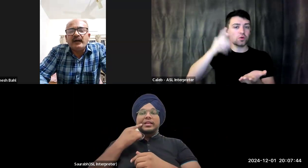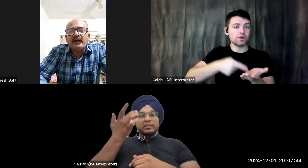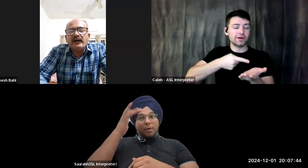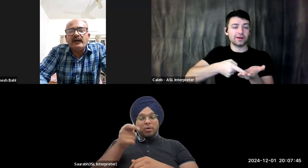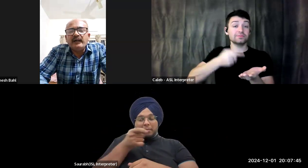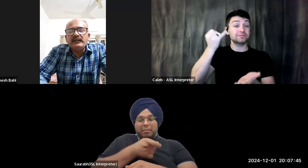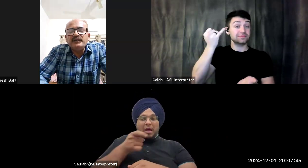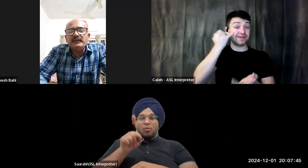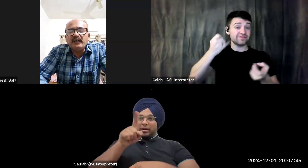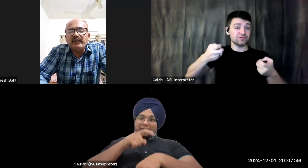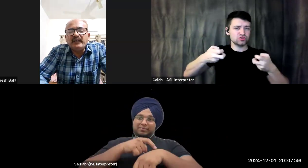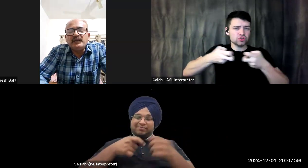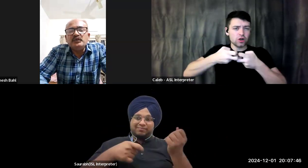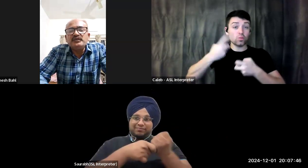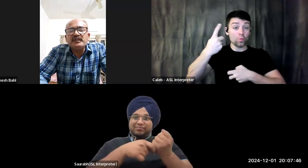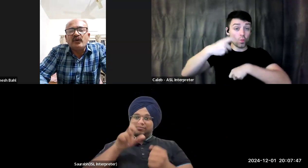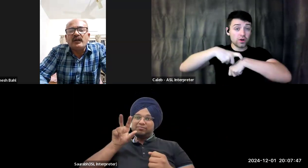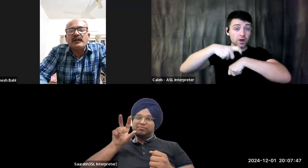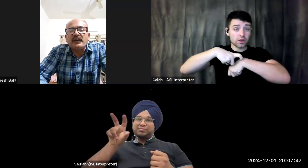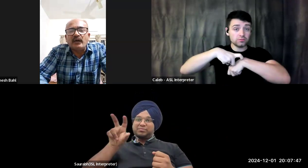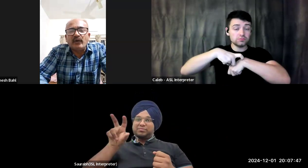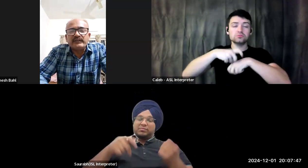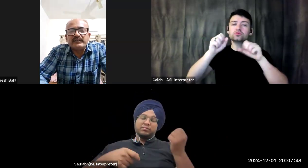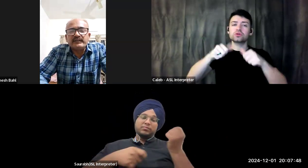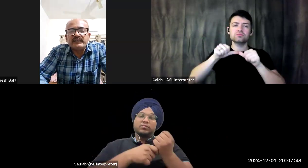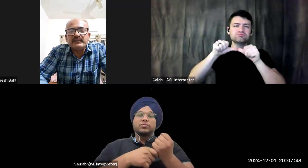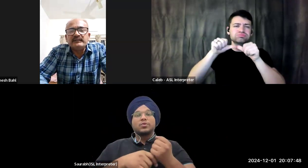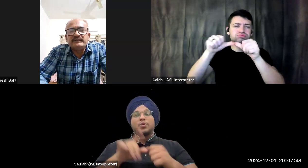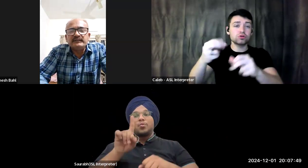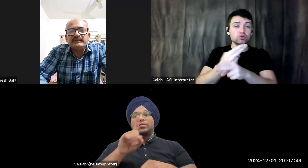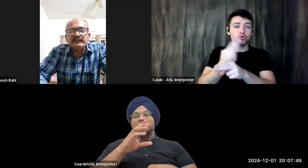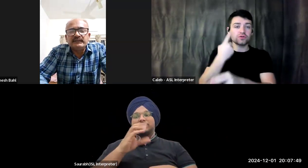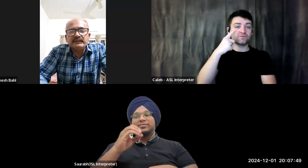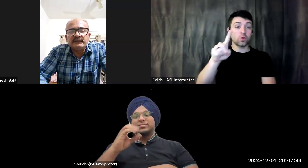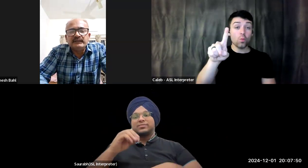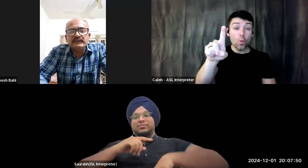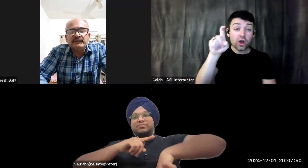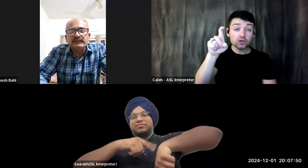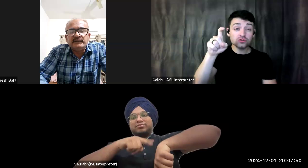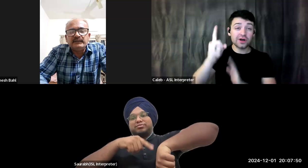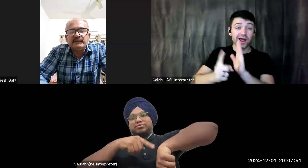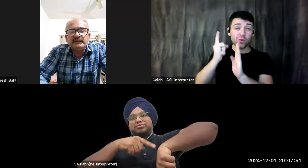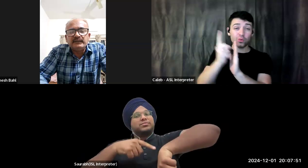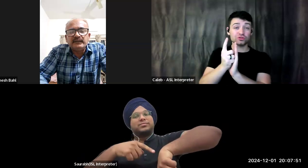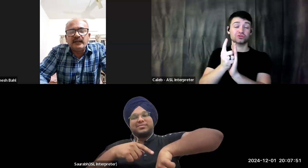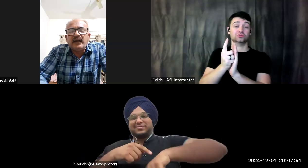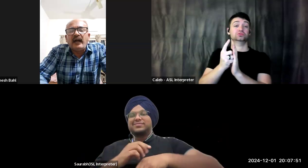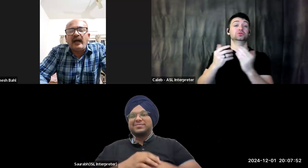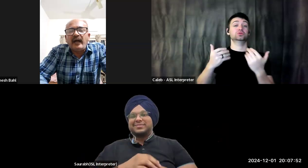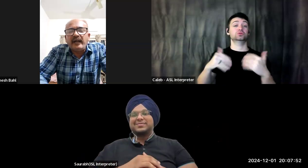one can use it for 100 hours.